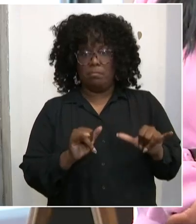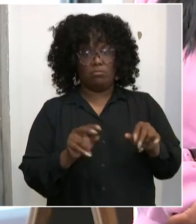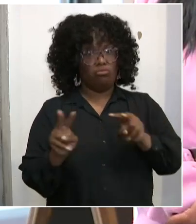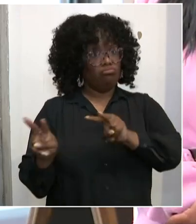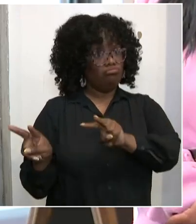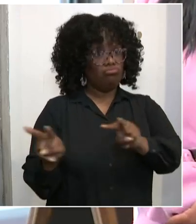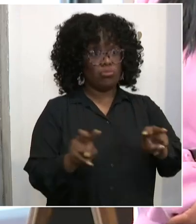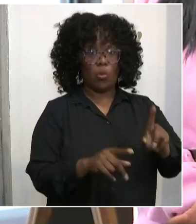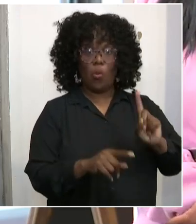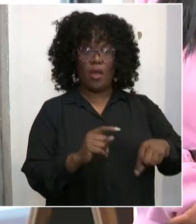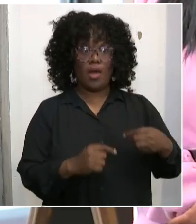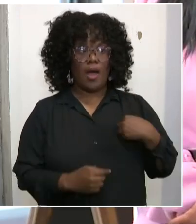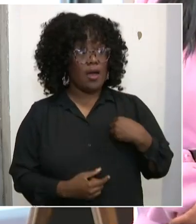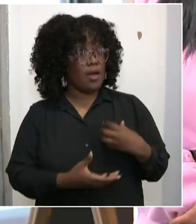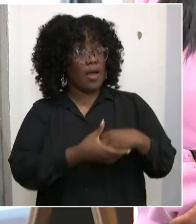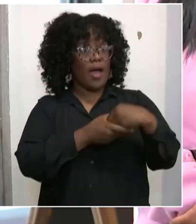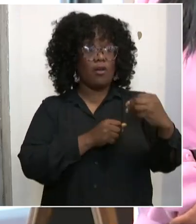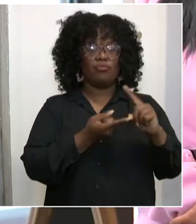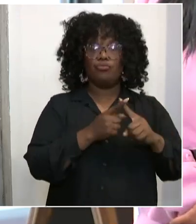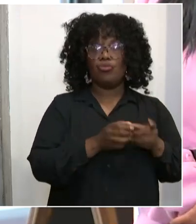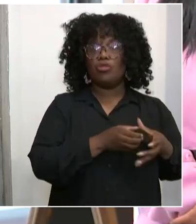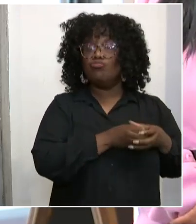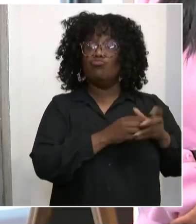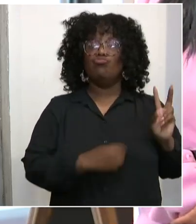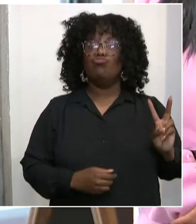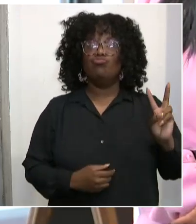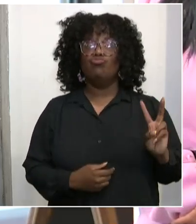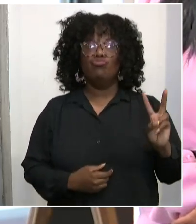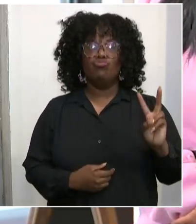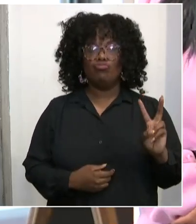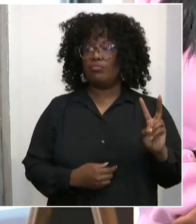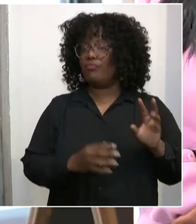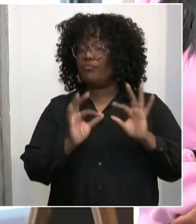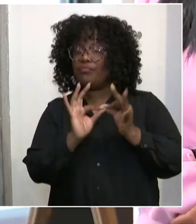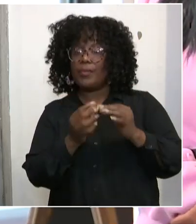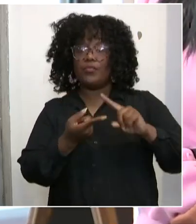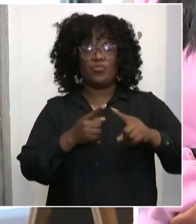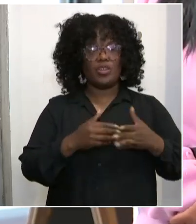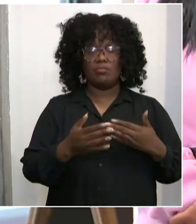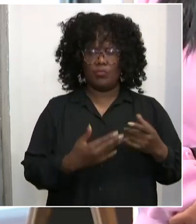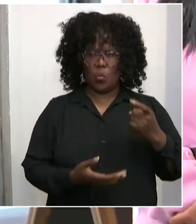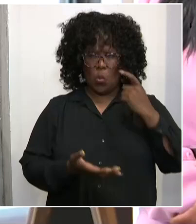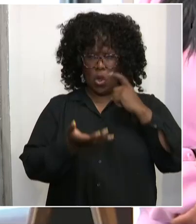if I see something I will certainly say I will certainly uh say something. I will also say, um, you know,